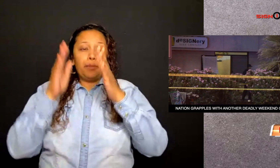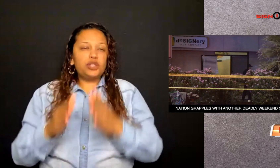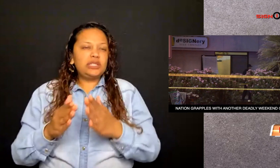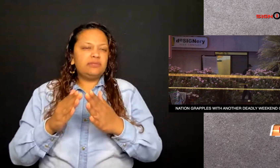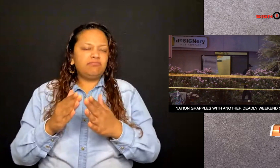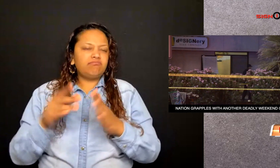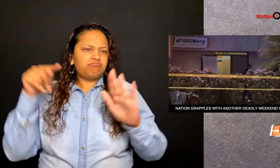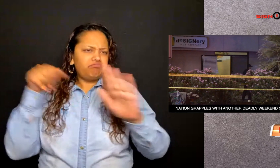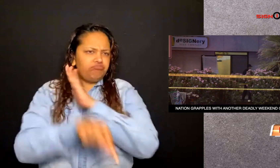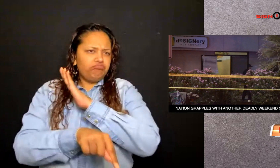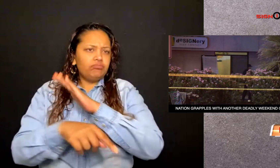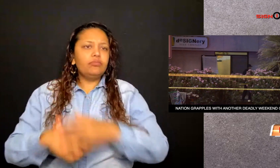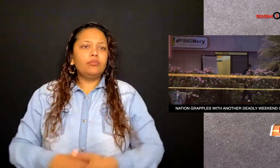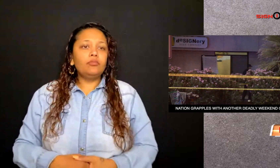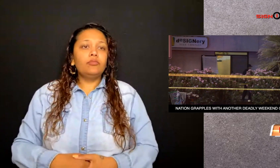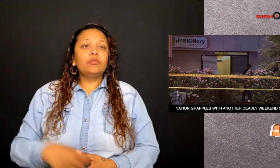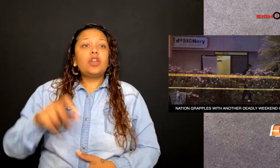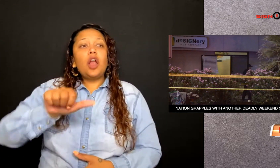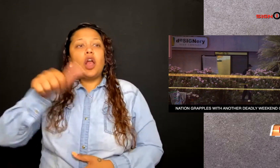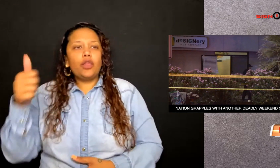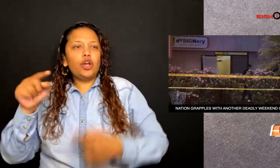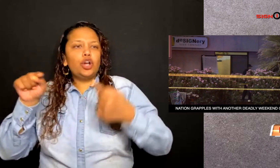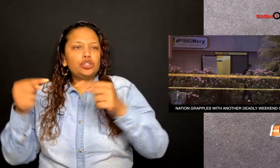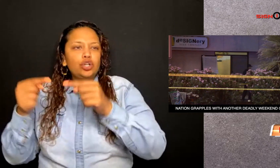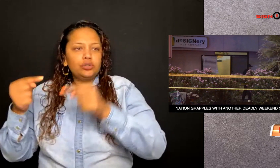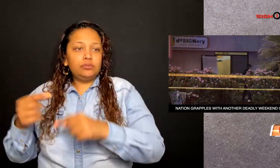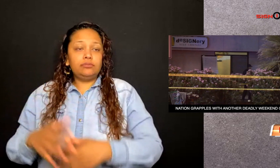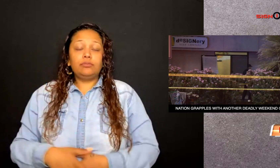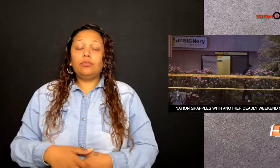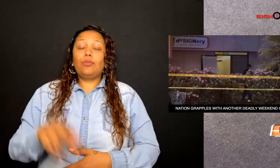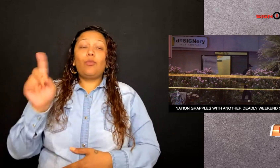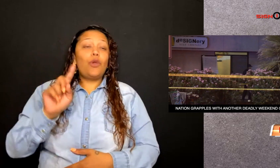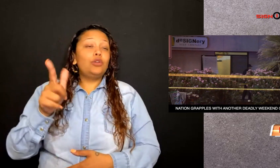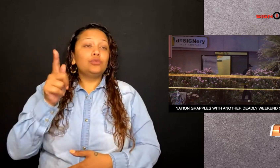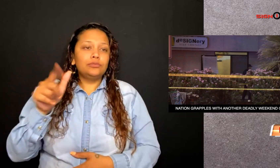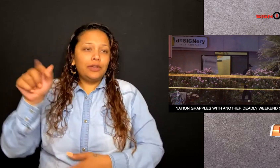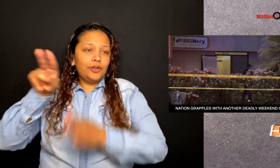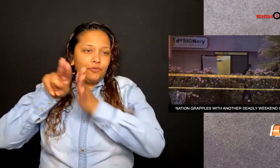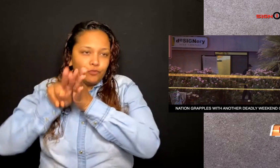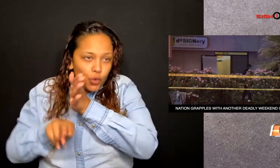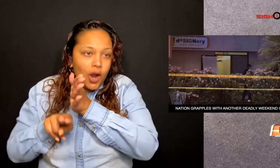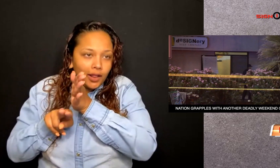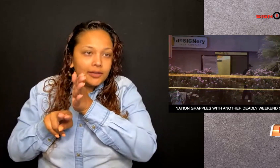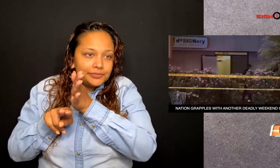nearby in Phoenix Arizona one person is dead and eight others injured following a shooting